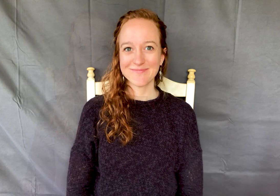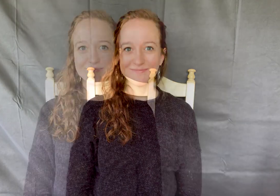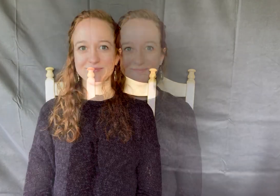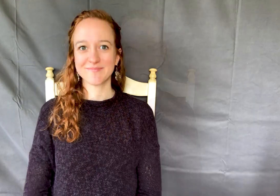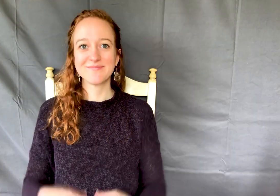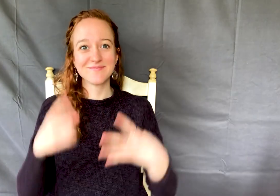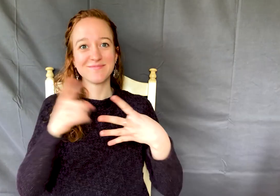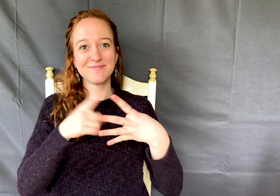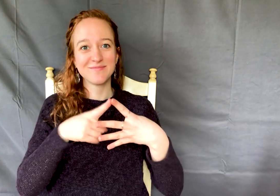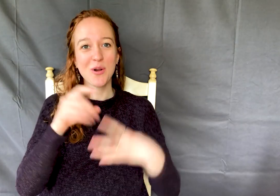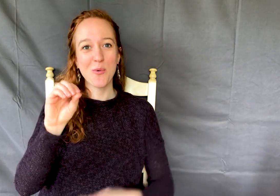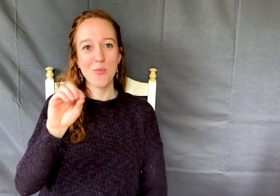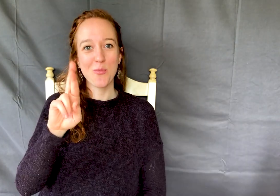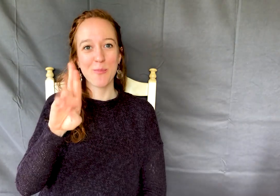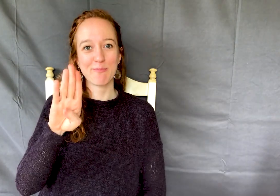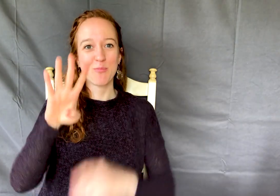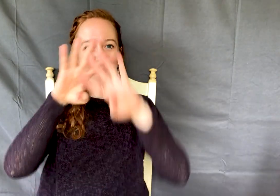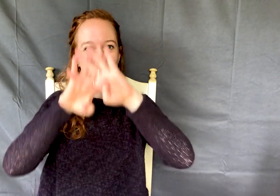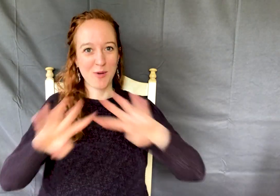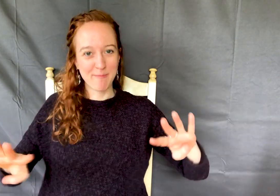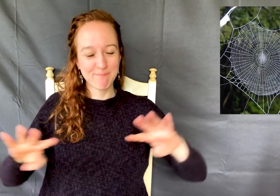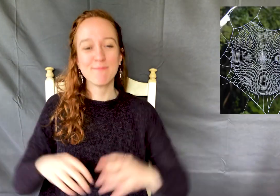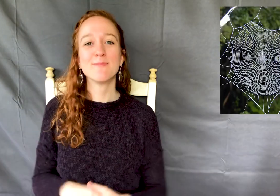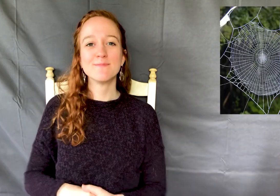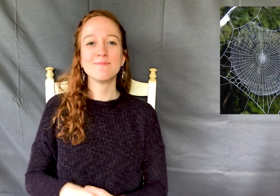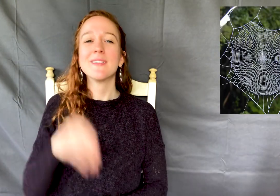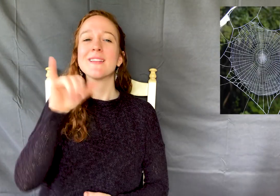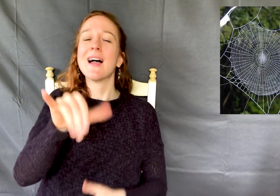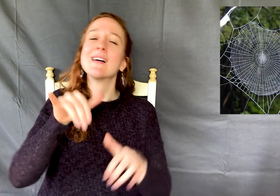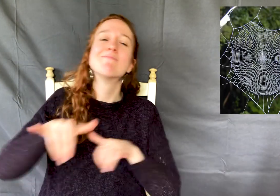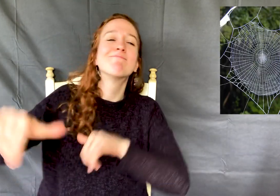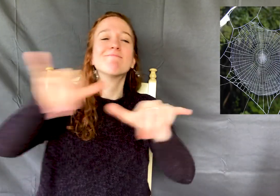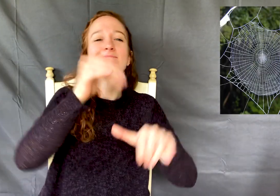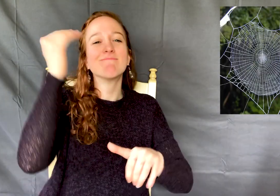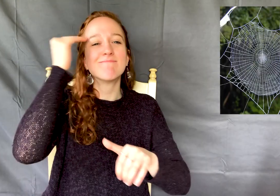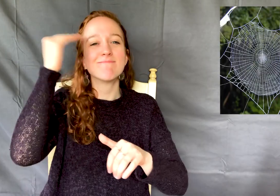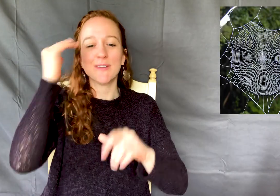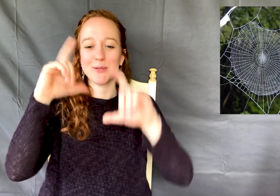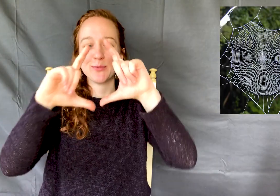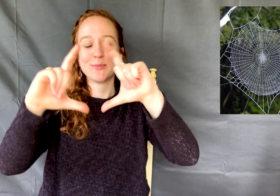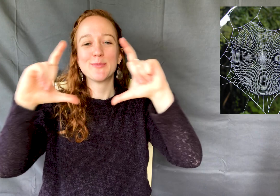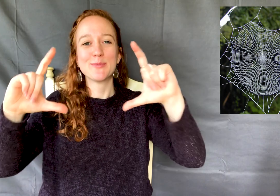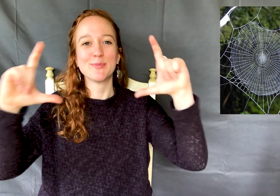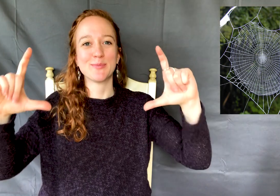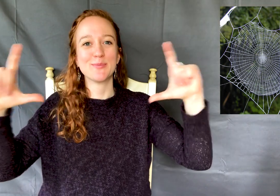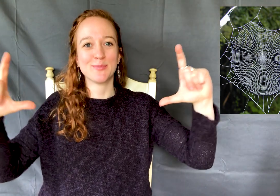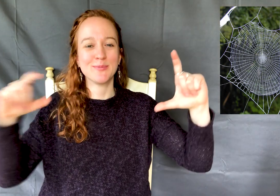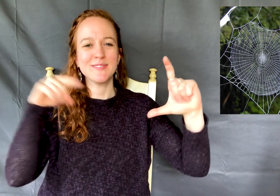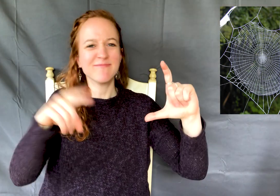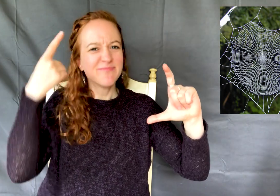1) Orb webs - are the classic, wheel-shaped webs.